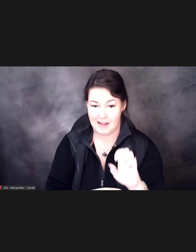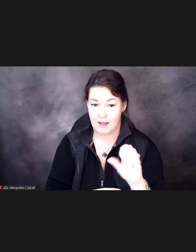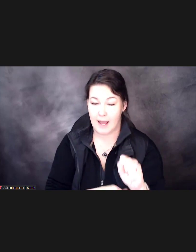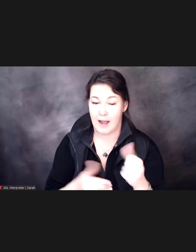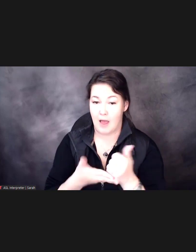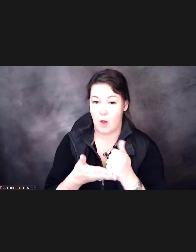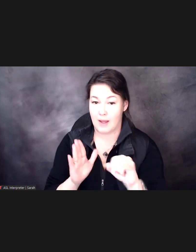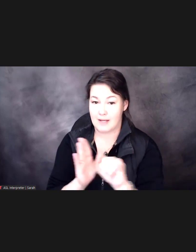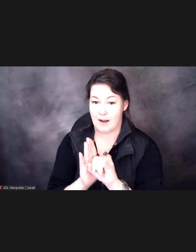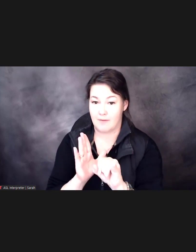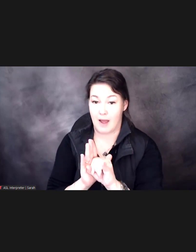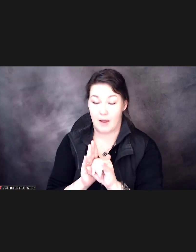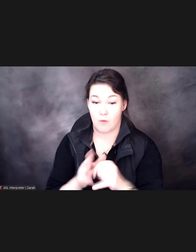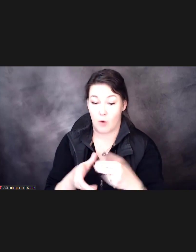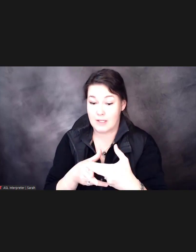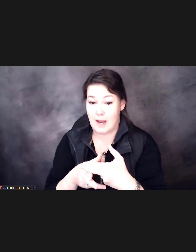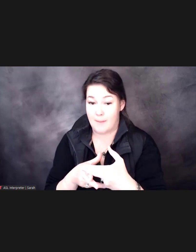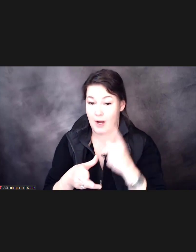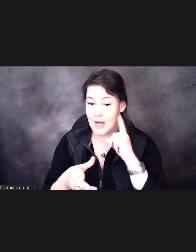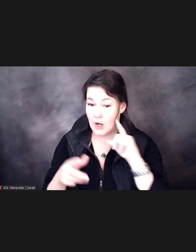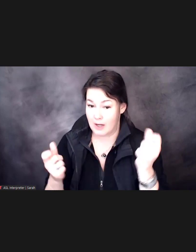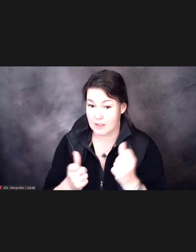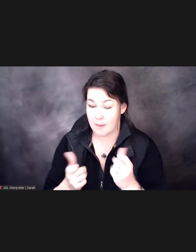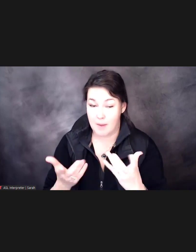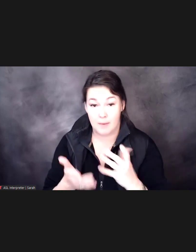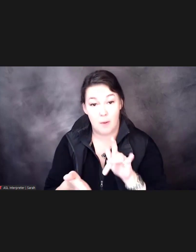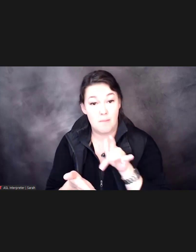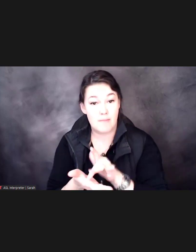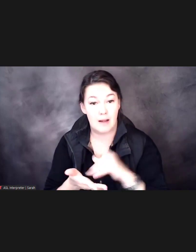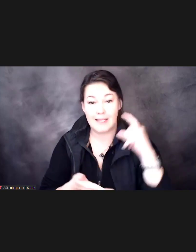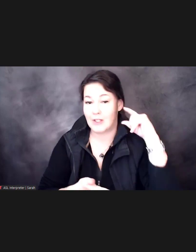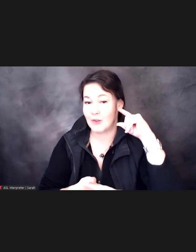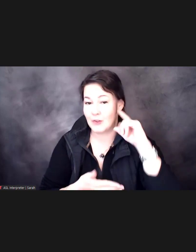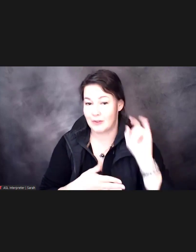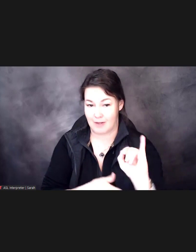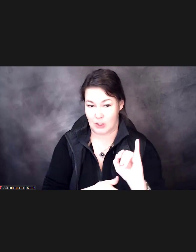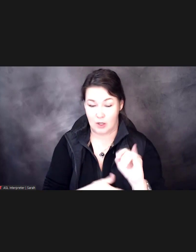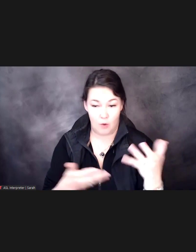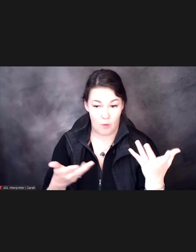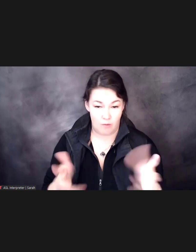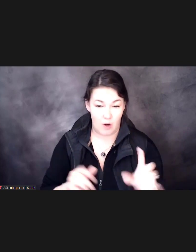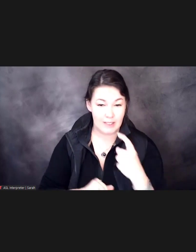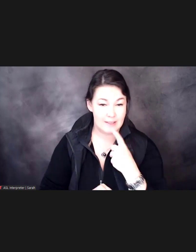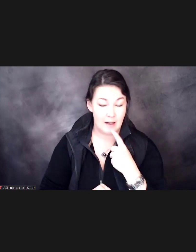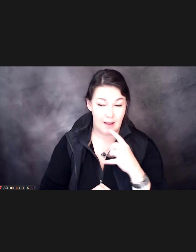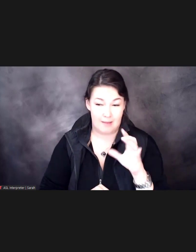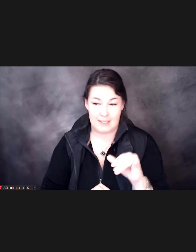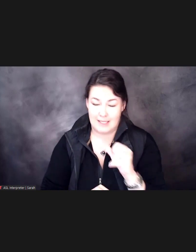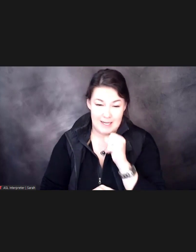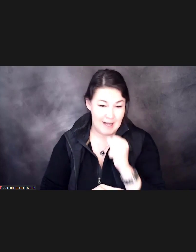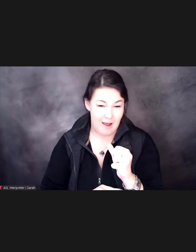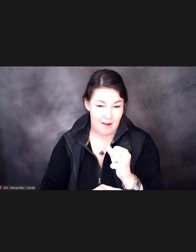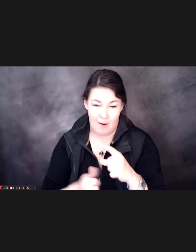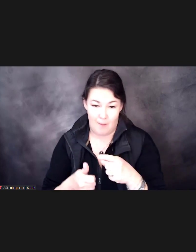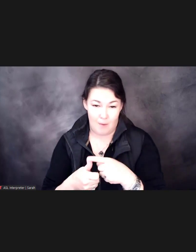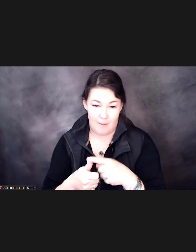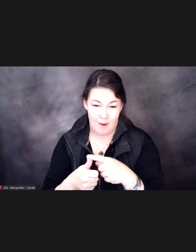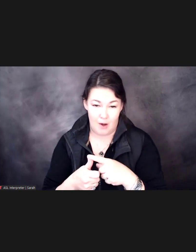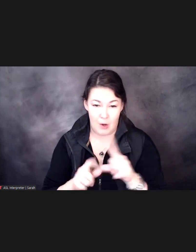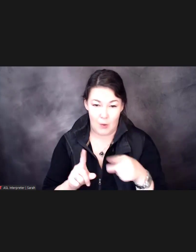a temporary hearing loss as a result of middle ear infections and, again, as we mentioned earlier, although this isn't the primary